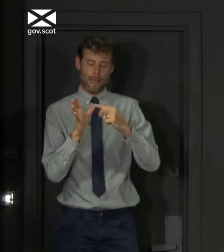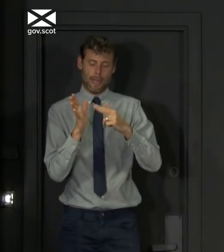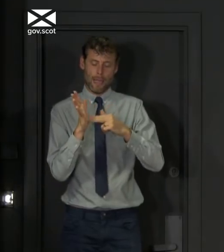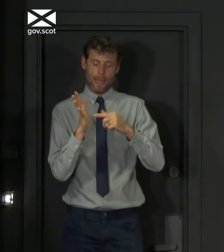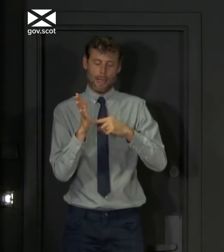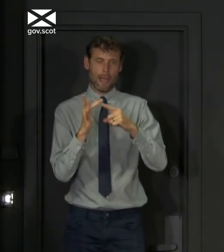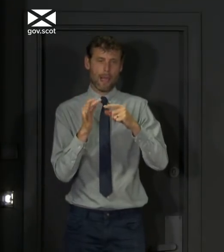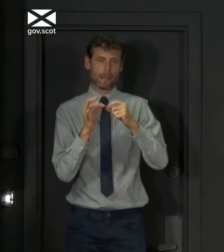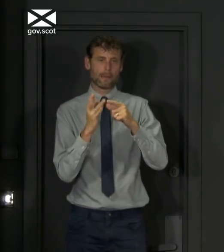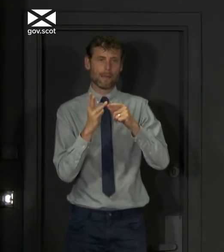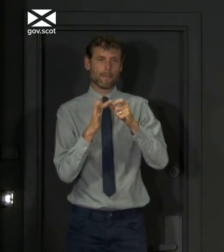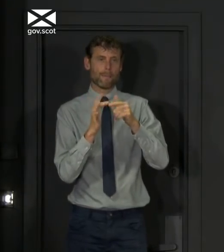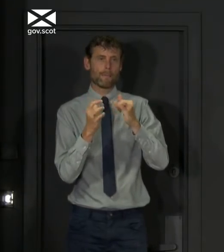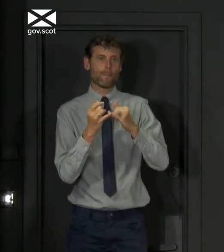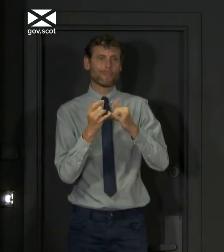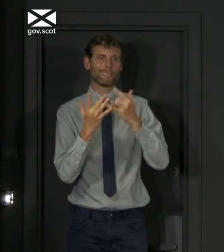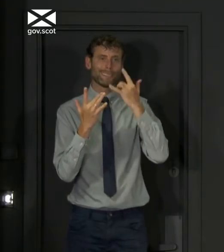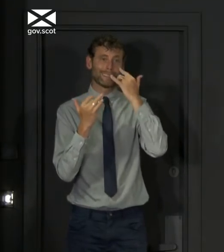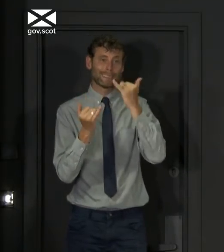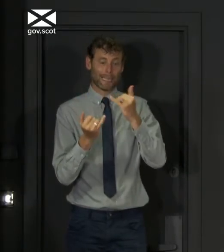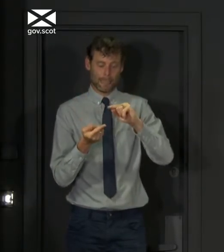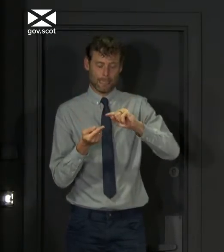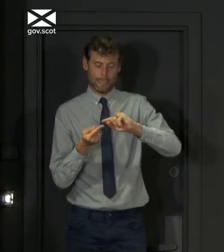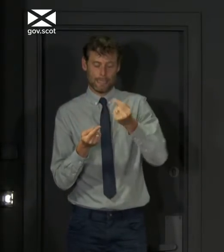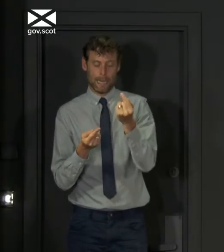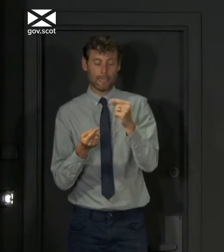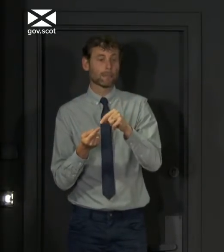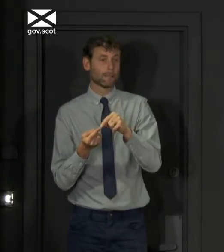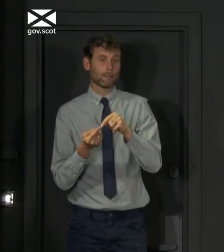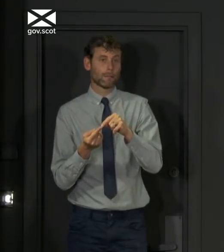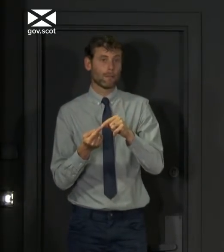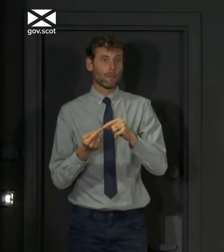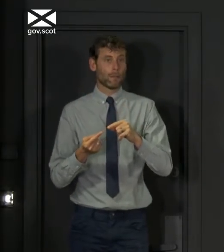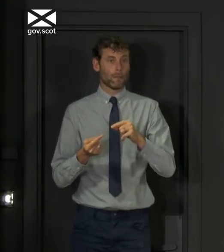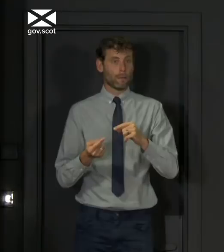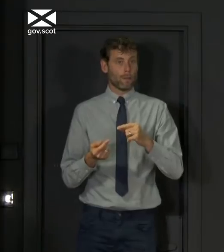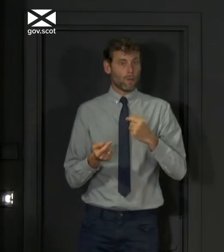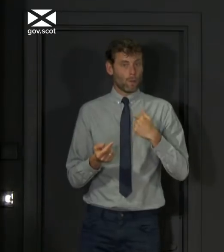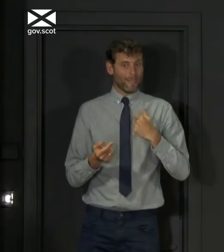tests, we don't yet know what a result of those signifies. So even if the test is reliable,